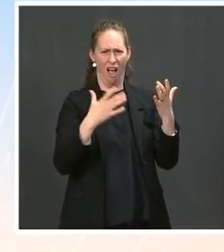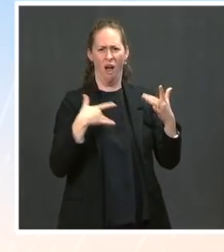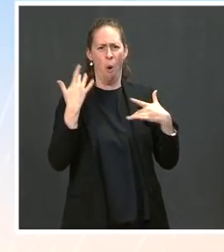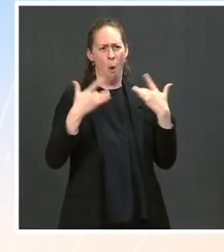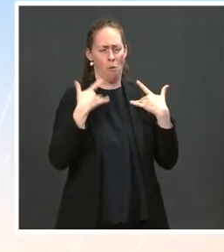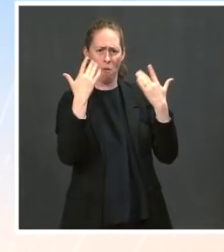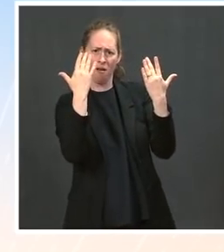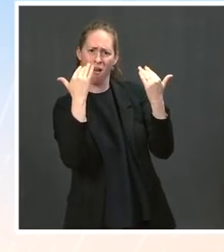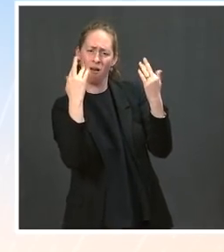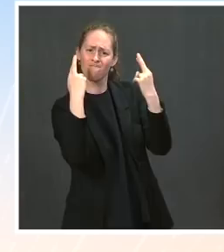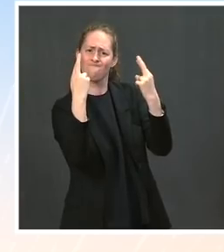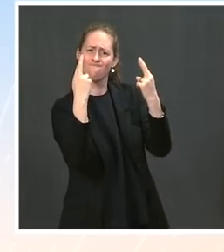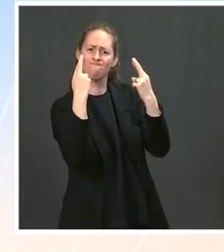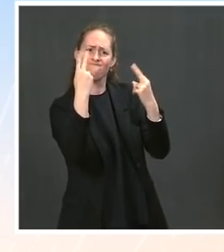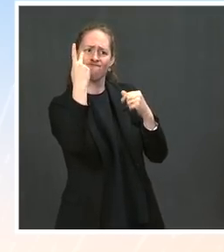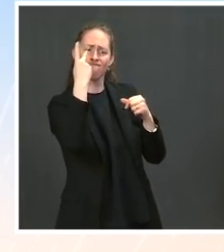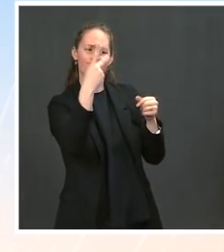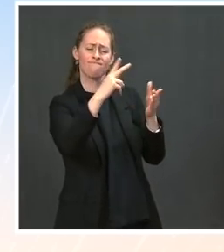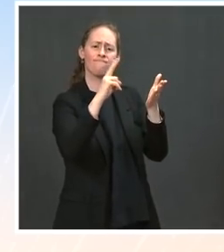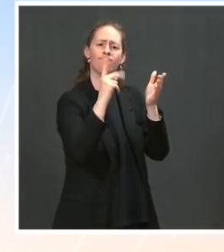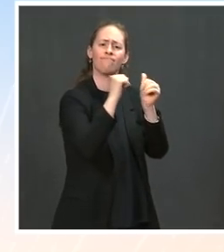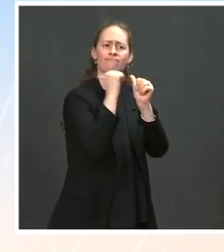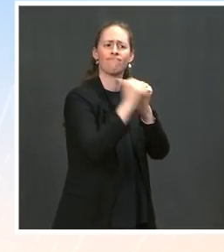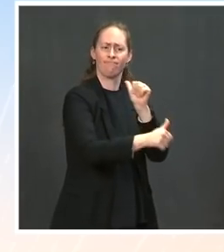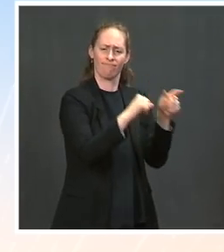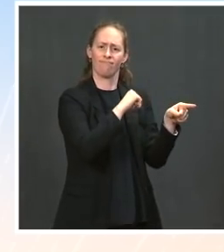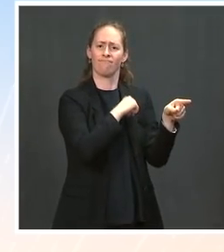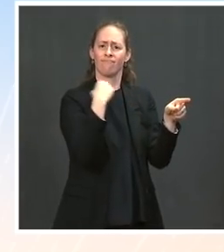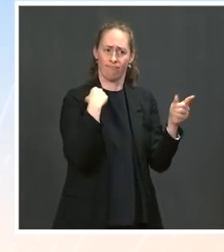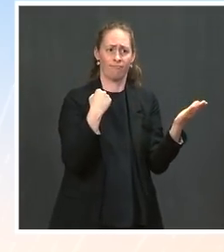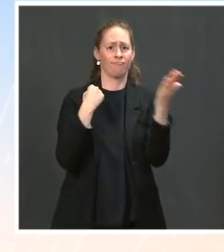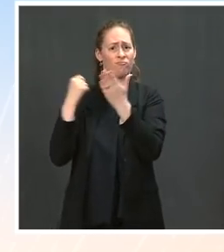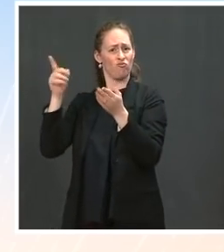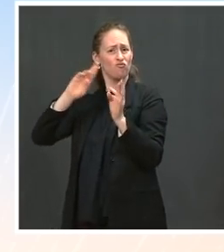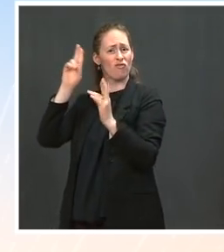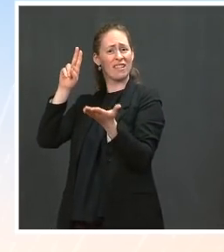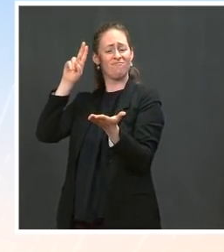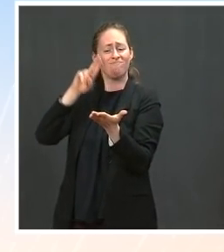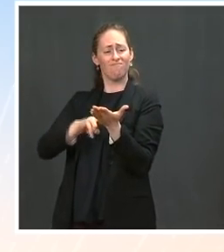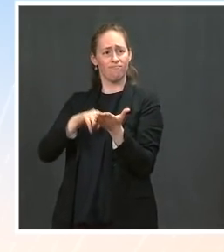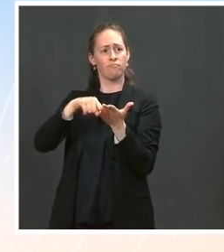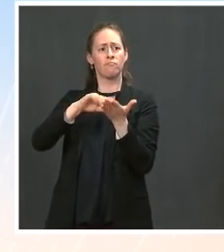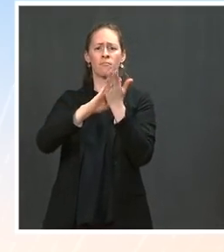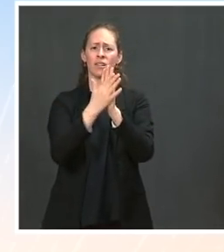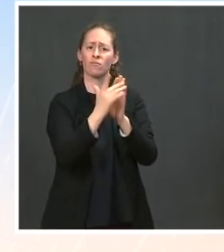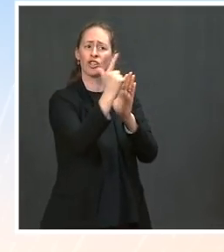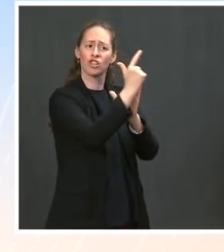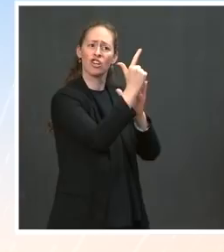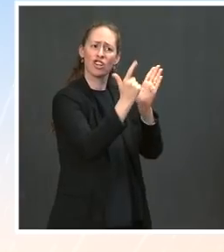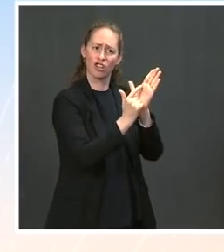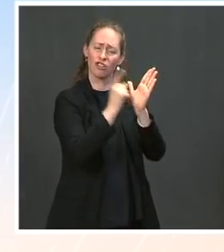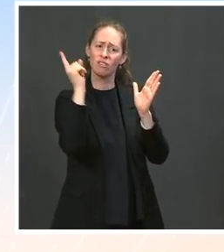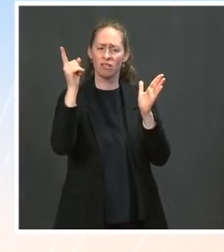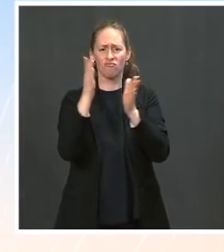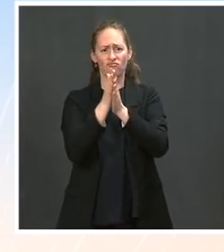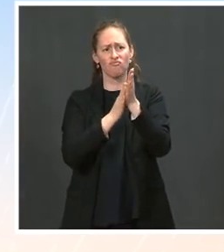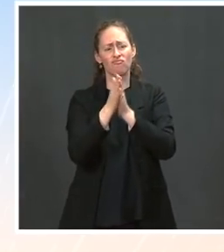to sign that bill into law. And he is not only kept abreast of it, he remains engaged in it with his team here and also directly.